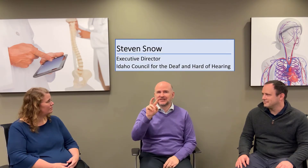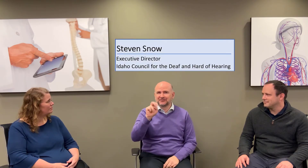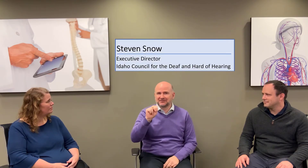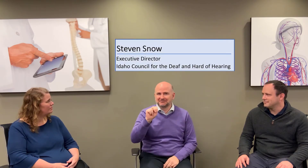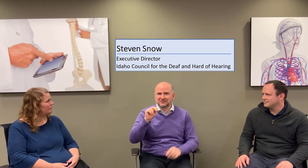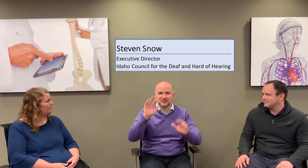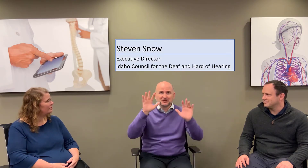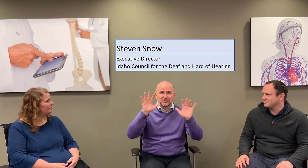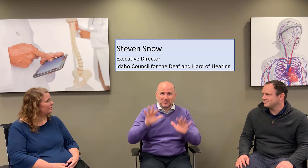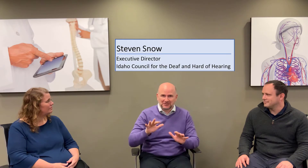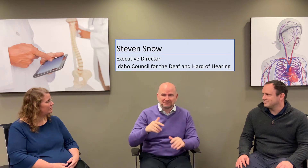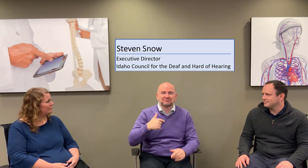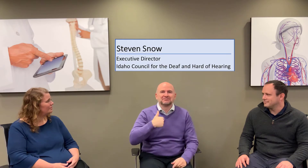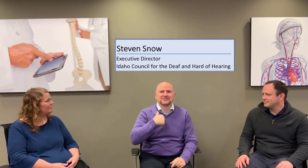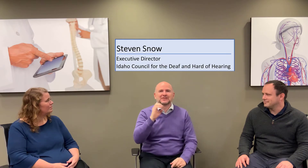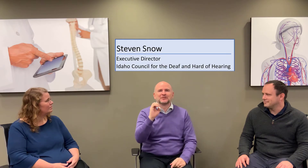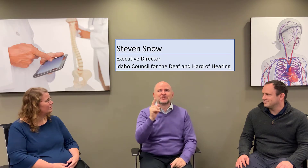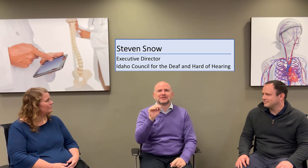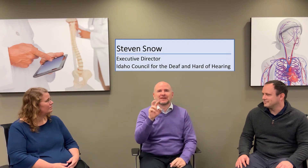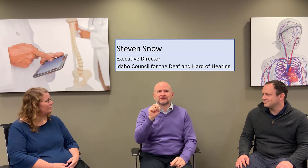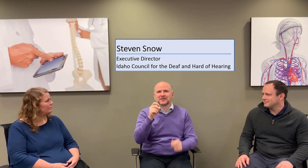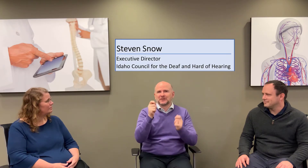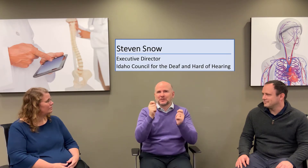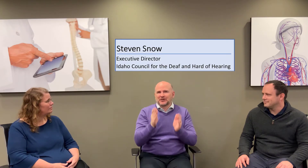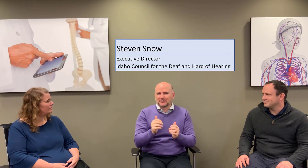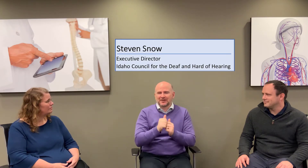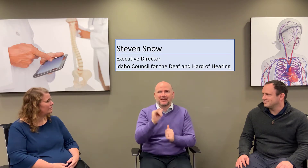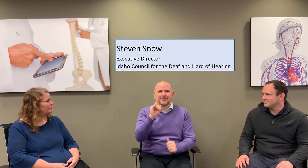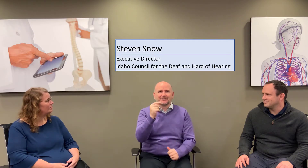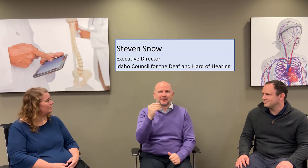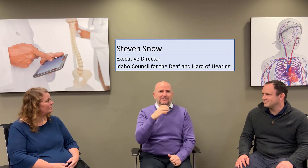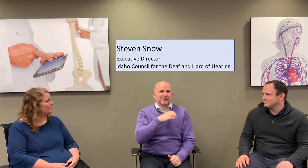My name is Steven Snow. I'm the Executive Director for the Idaho Council